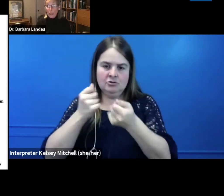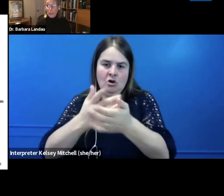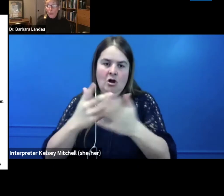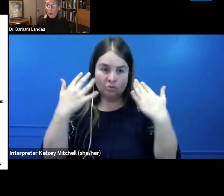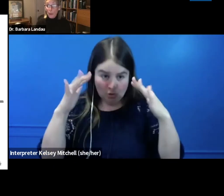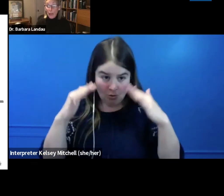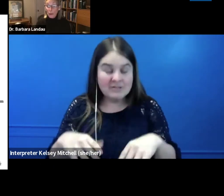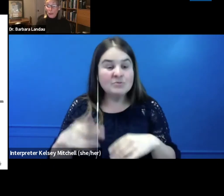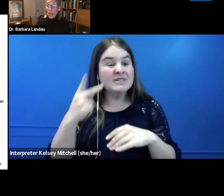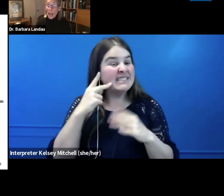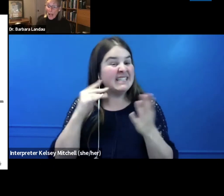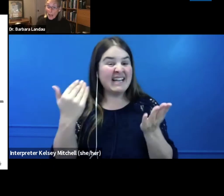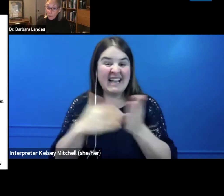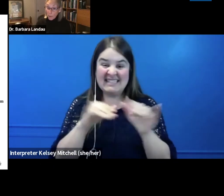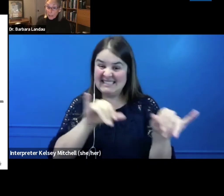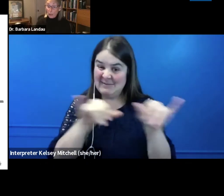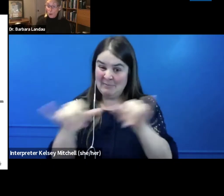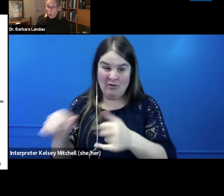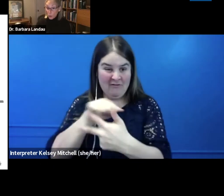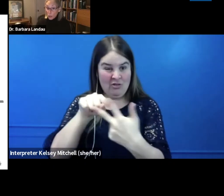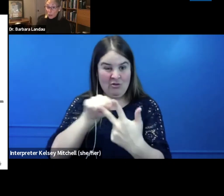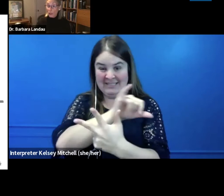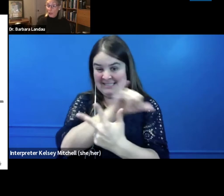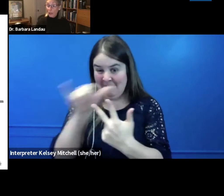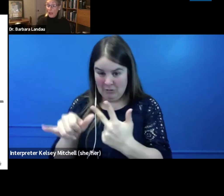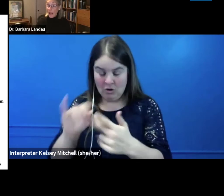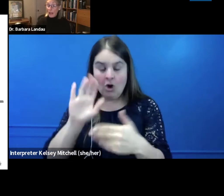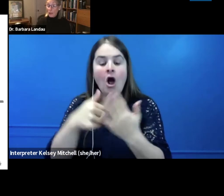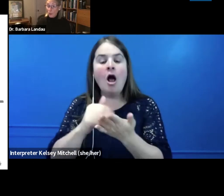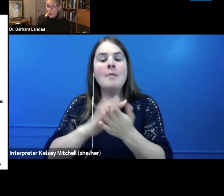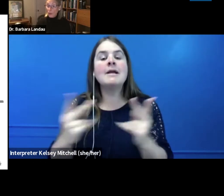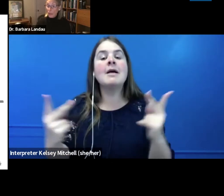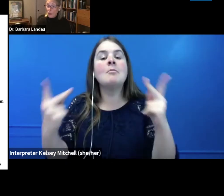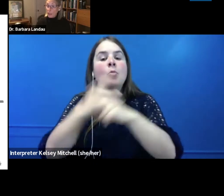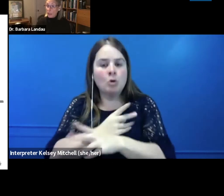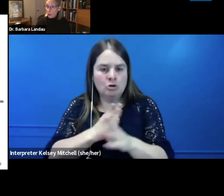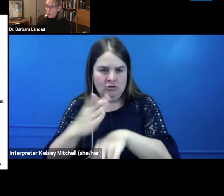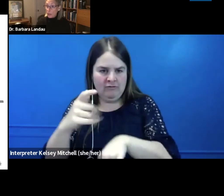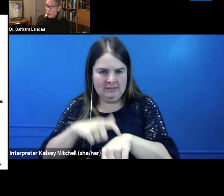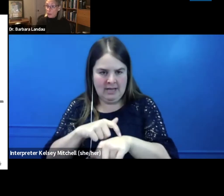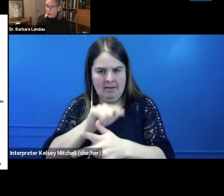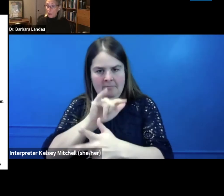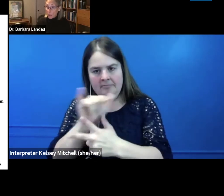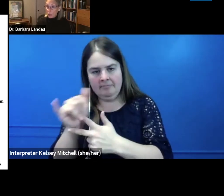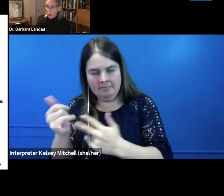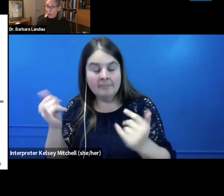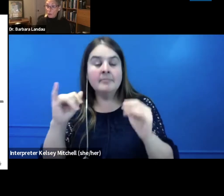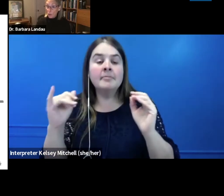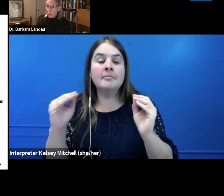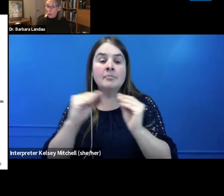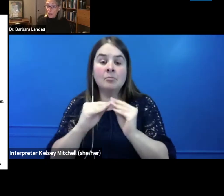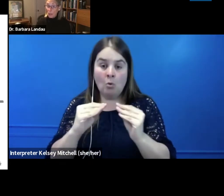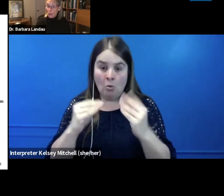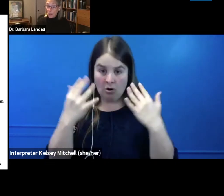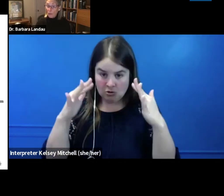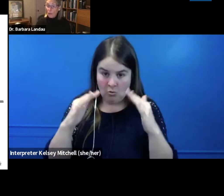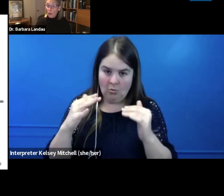similar patterns everybody gets worse as with increasing noise with different